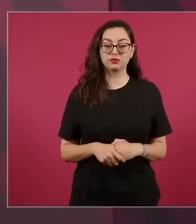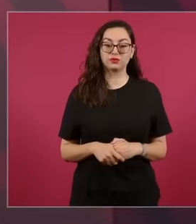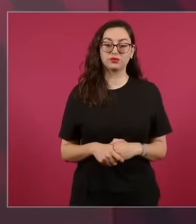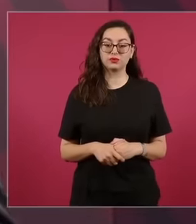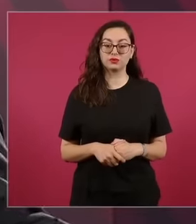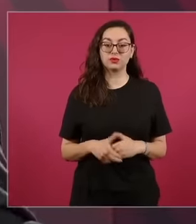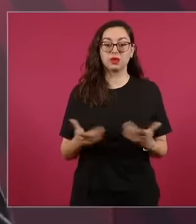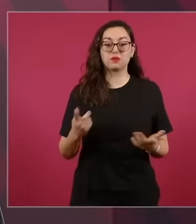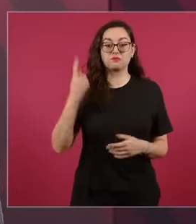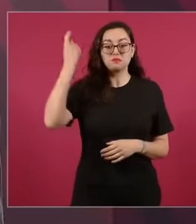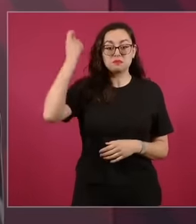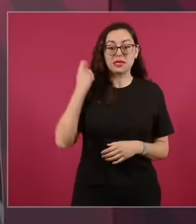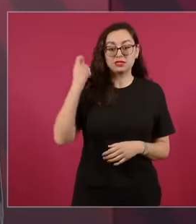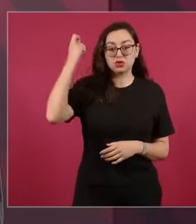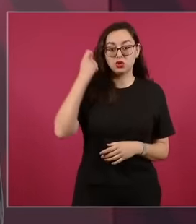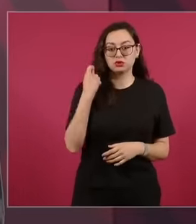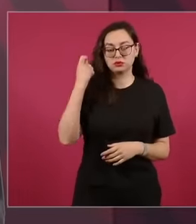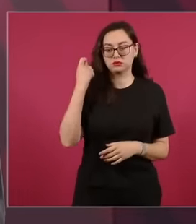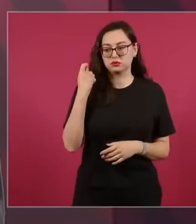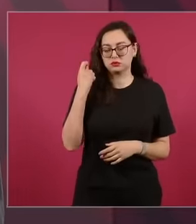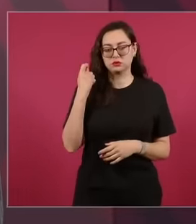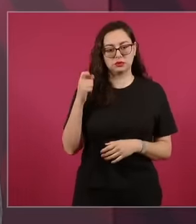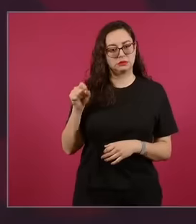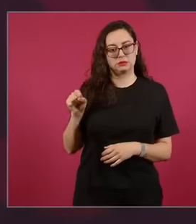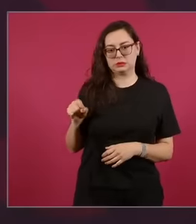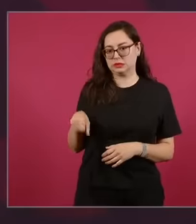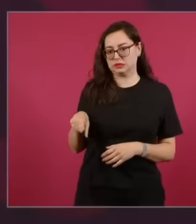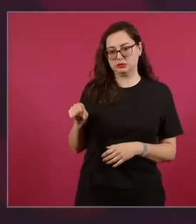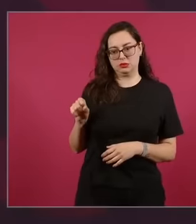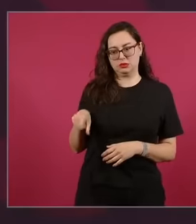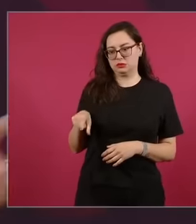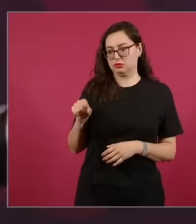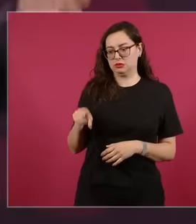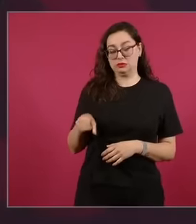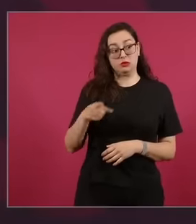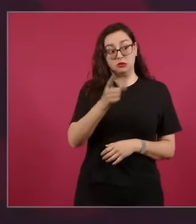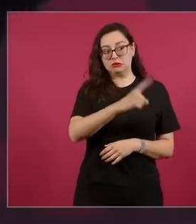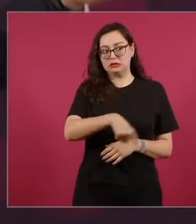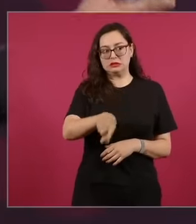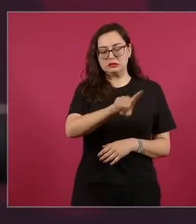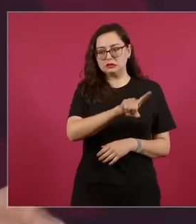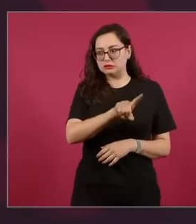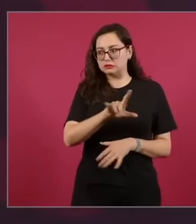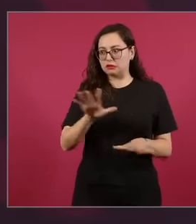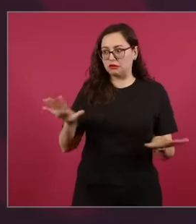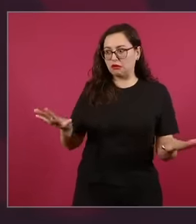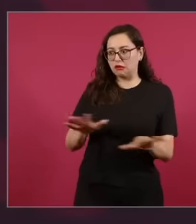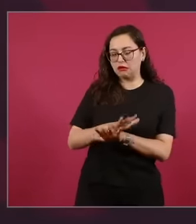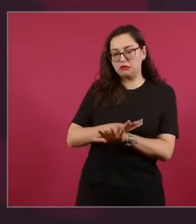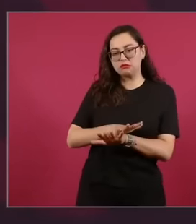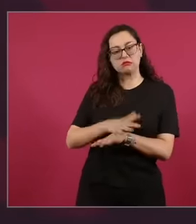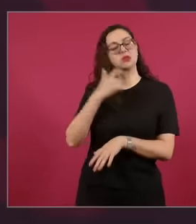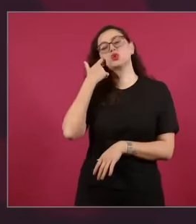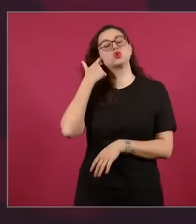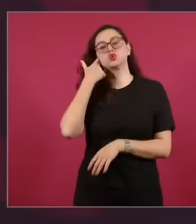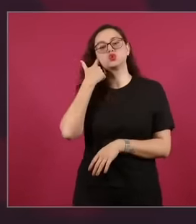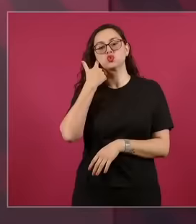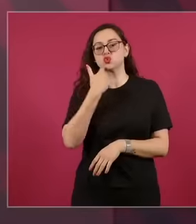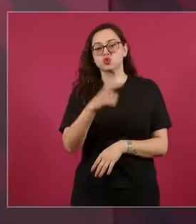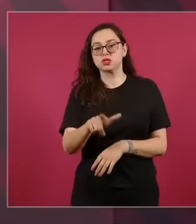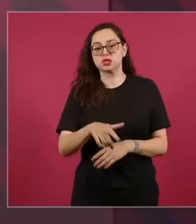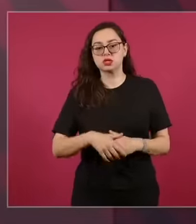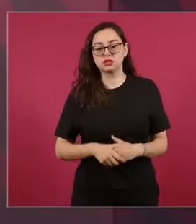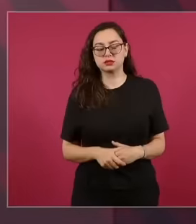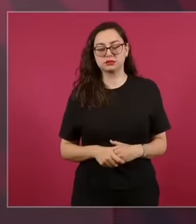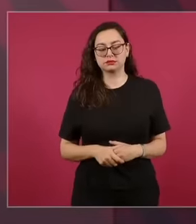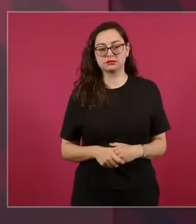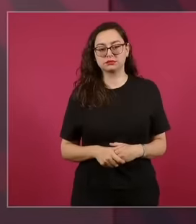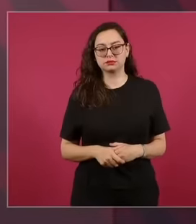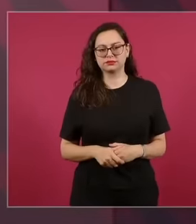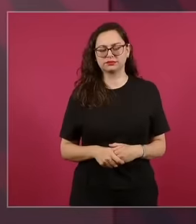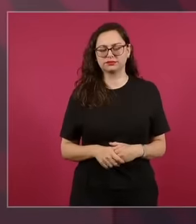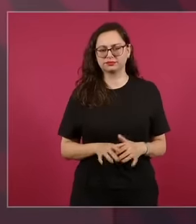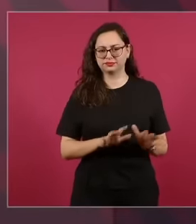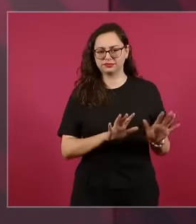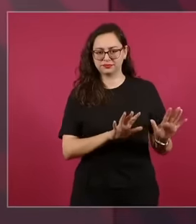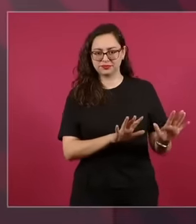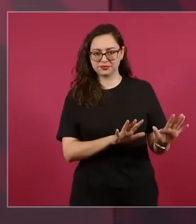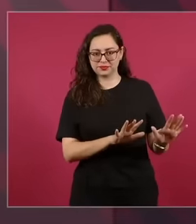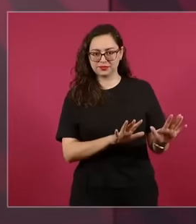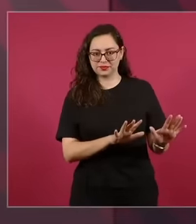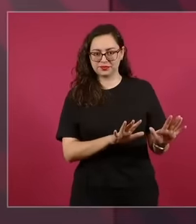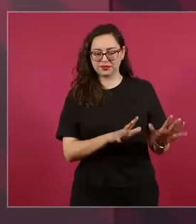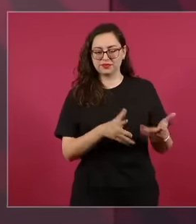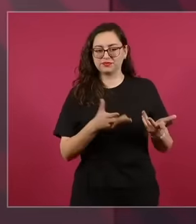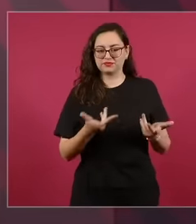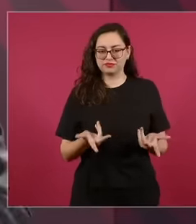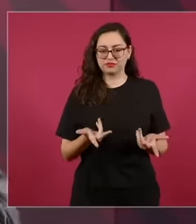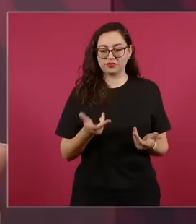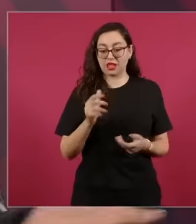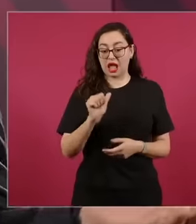does not mean that it should change or that the Afores should disappear. We did not